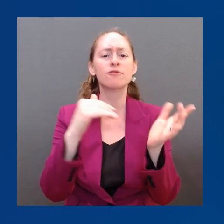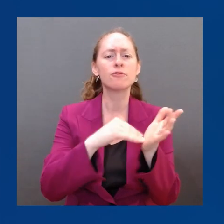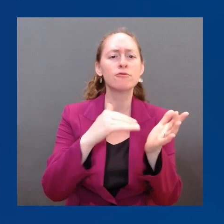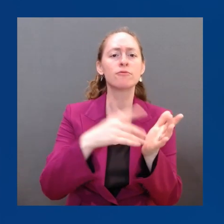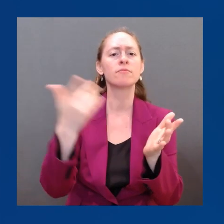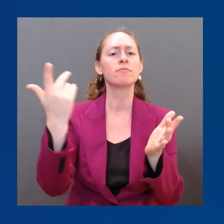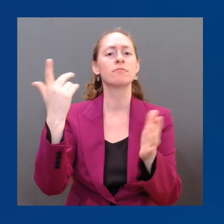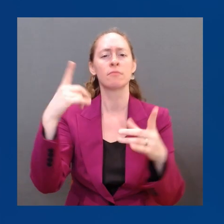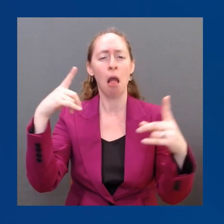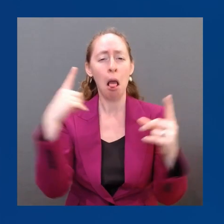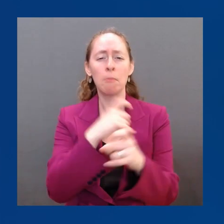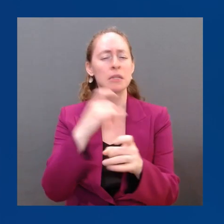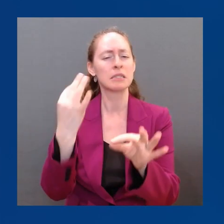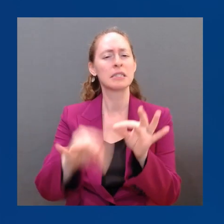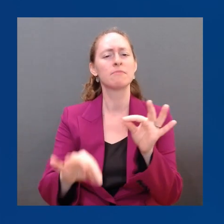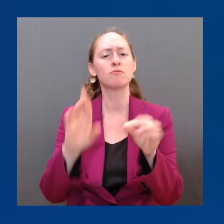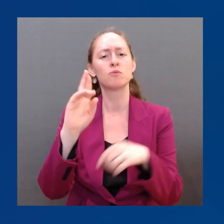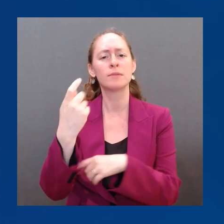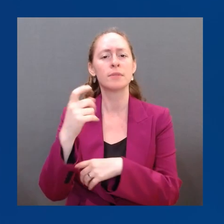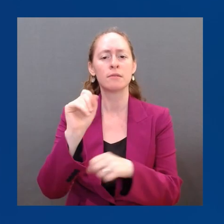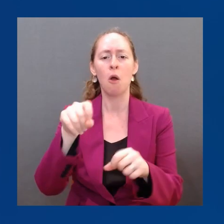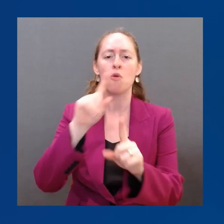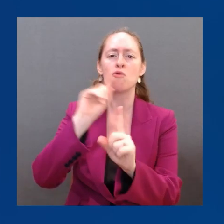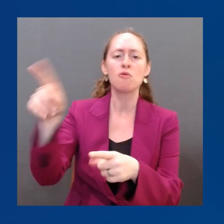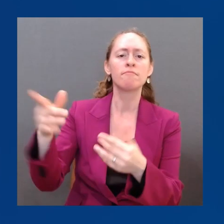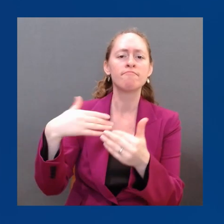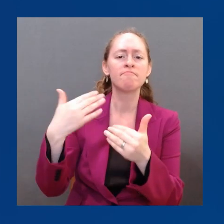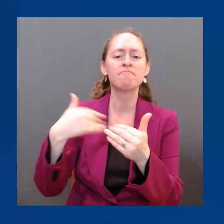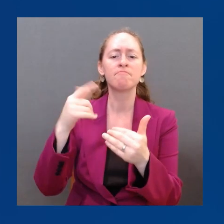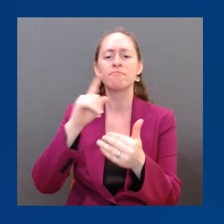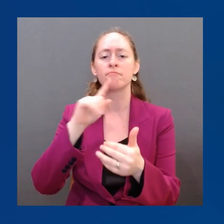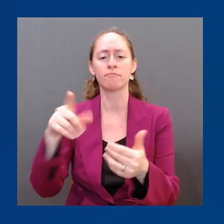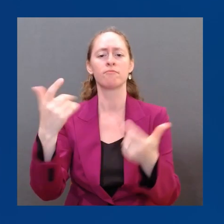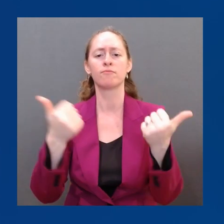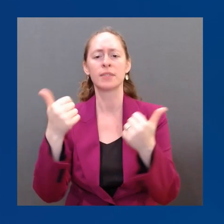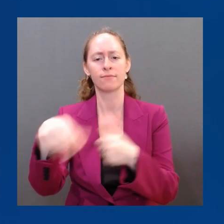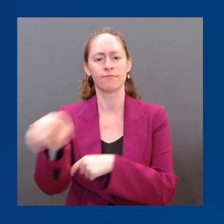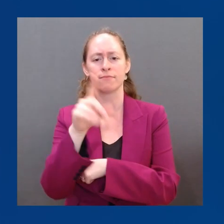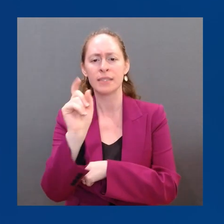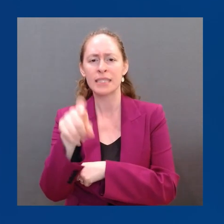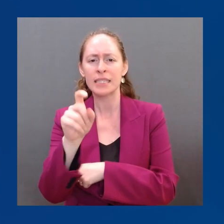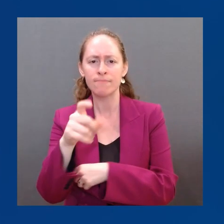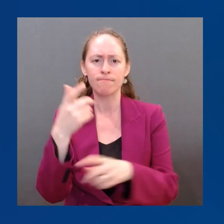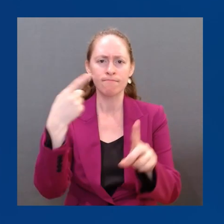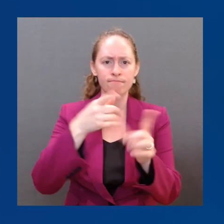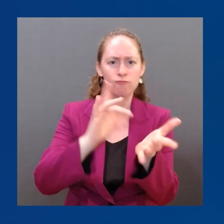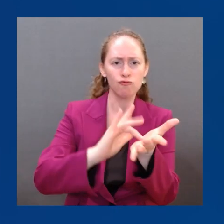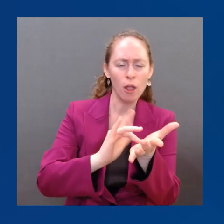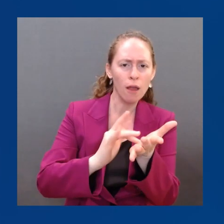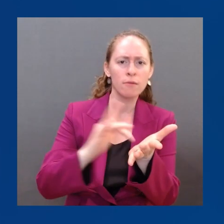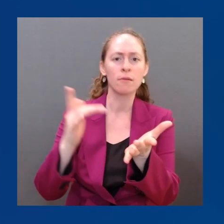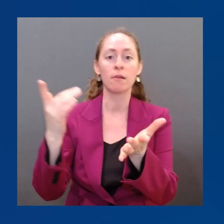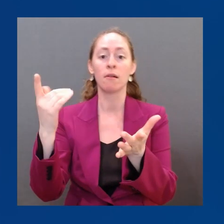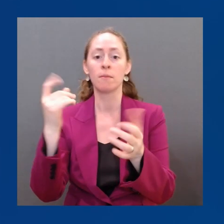drug interactions really mattered, who was eligible. And then we talked more broadly to the media -- all of us did. And what we have seen,